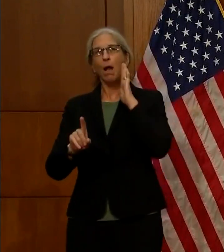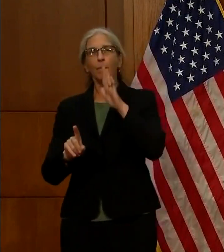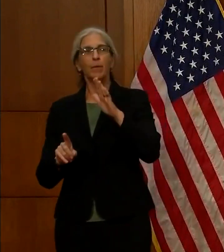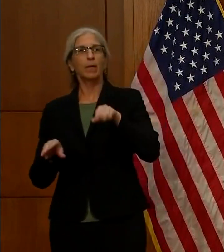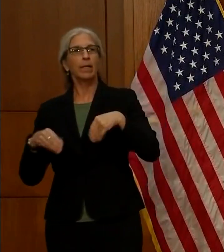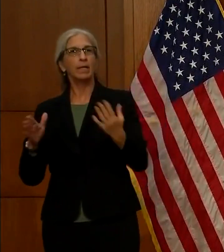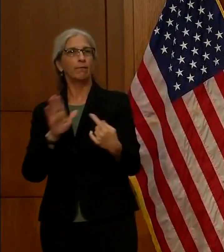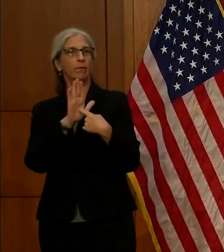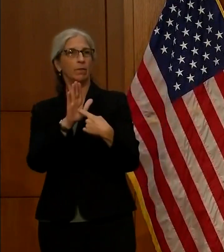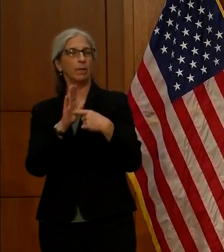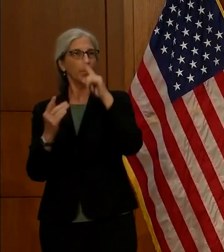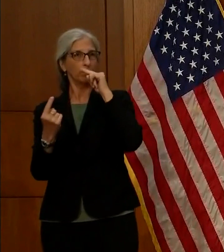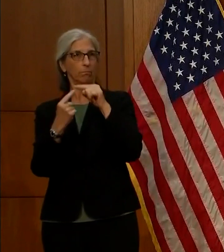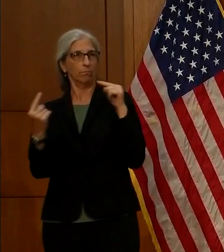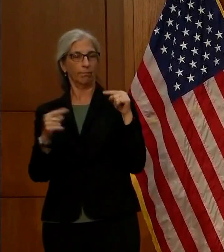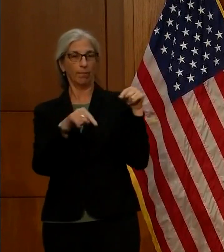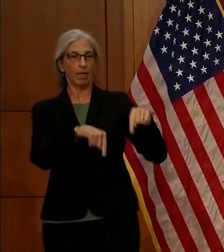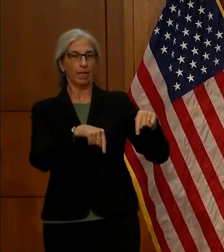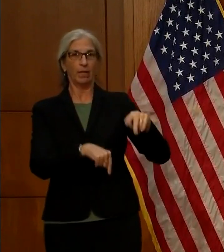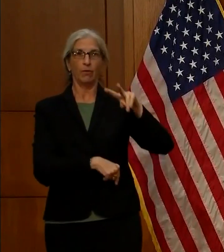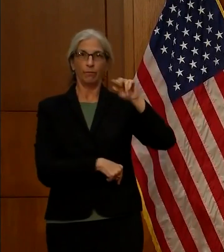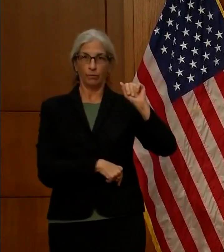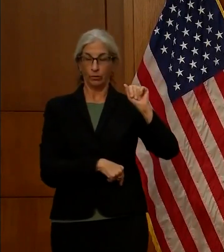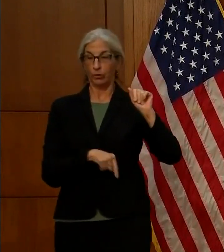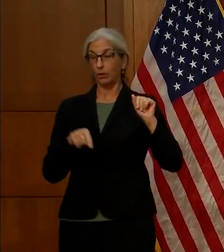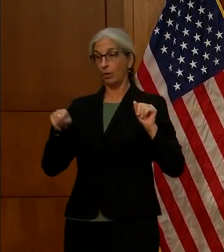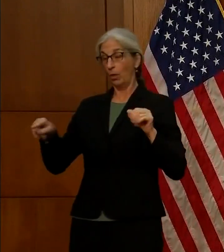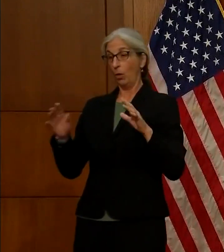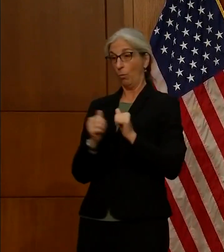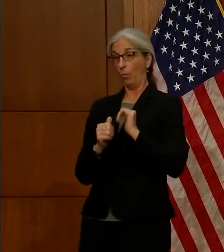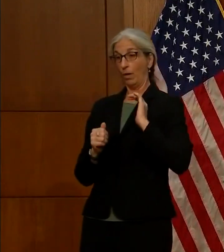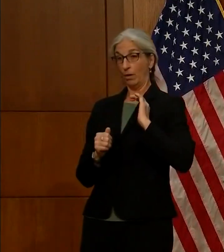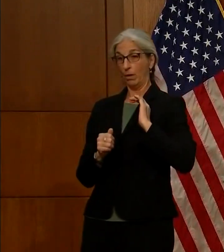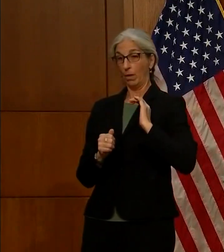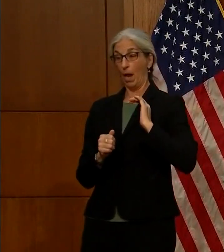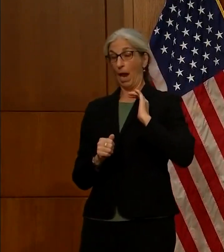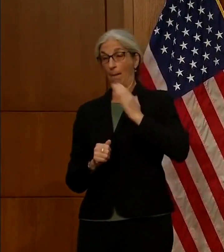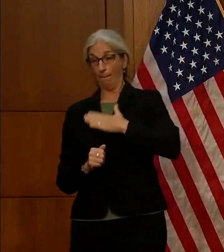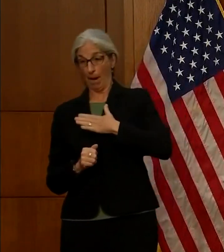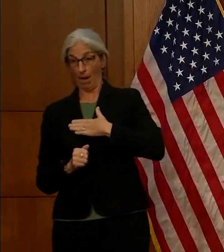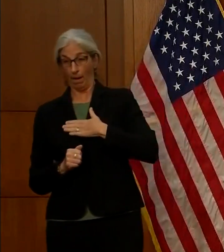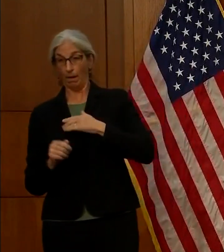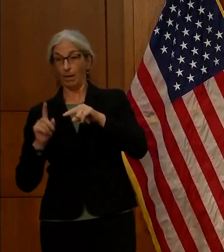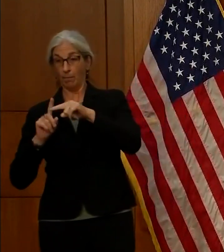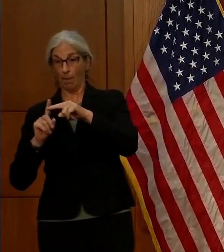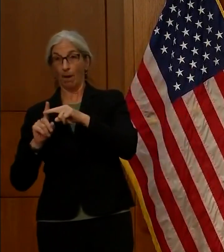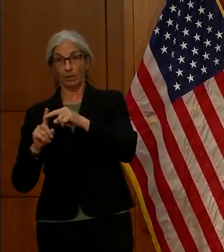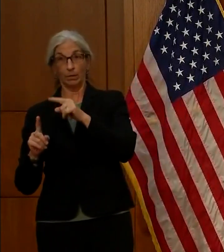GONNA TAKE THIS OPPORTUNITY TO CONTRAST WHAT HAPPENED IN